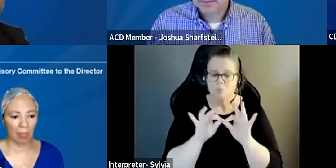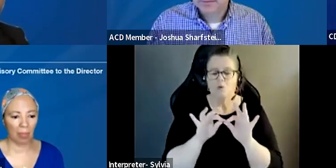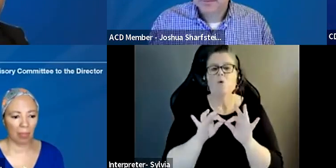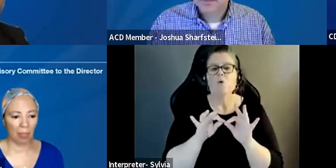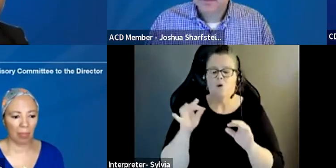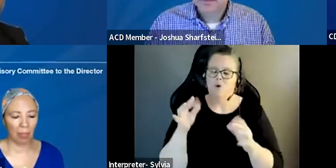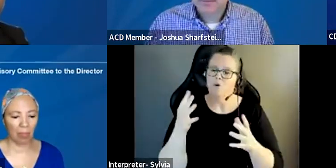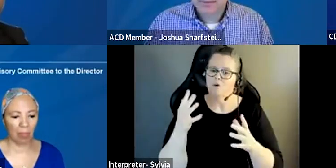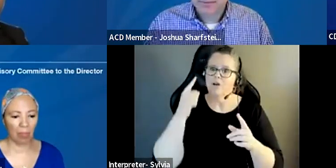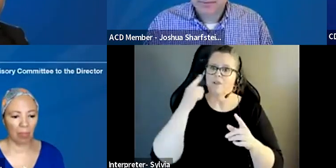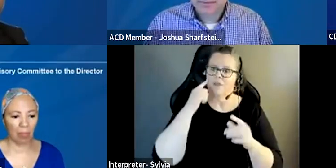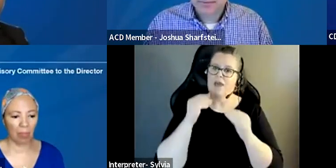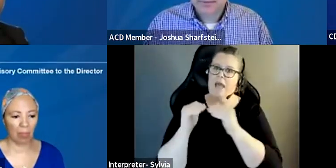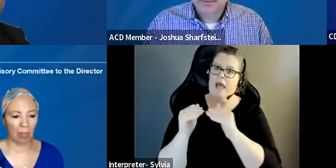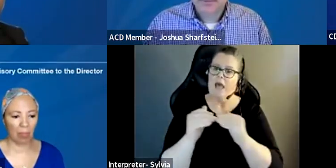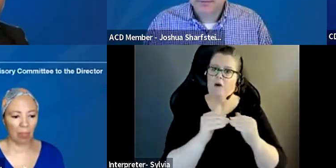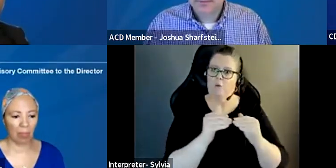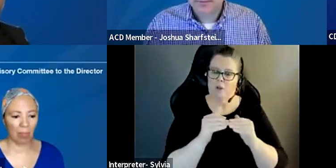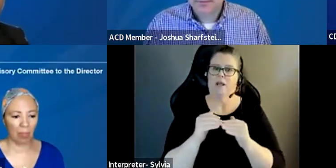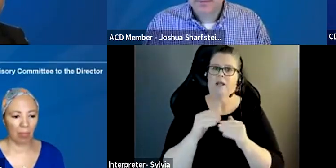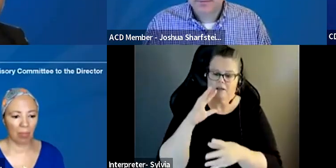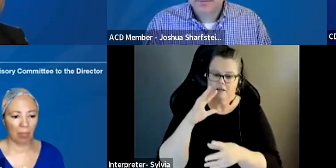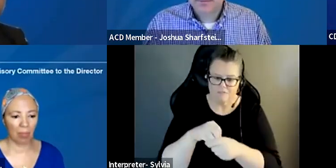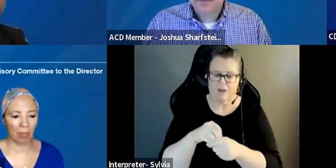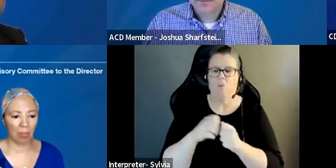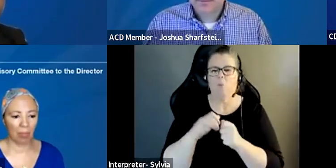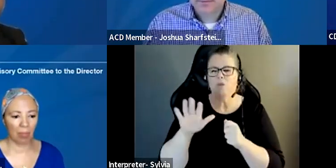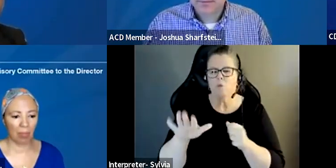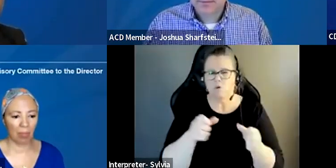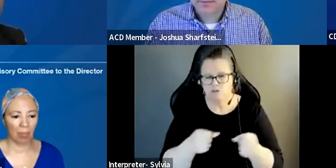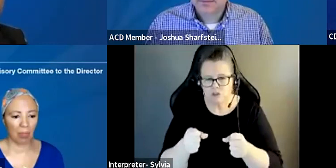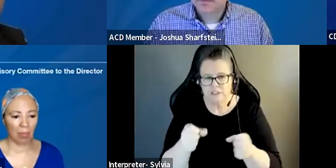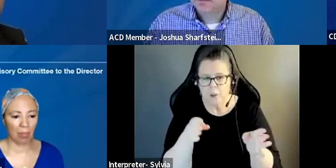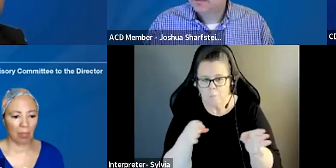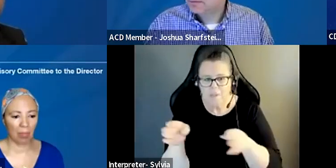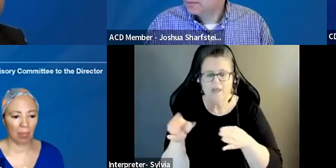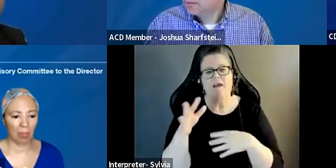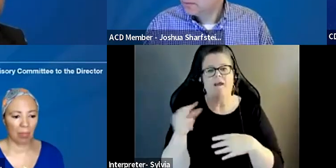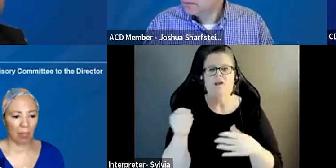in which you approach implementing your strategic plan and the services that are related